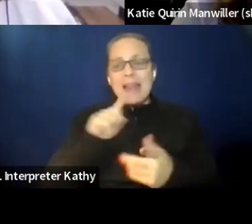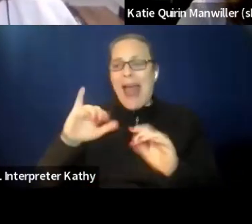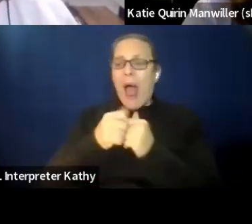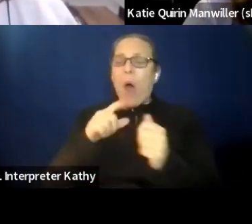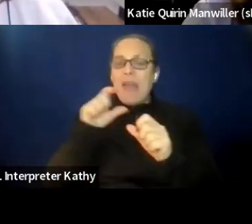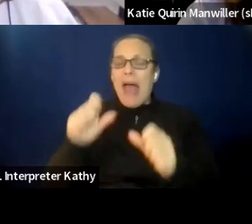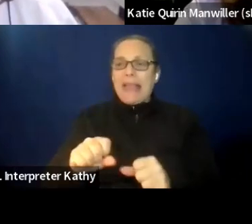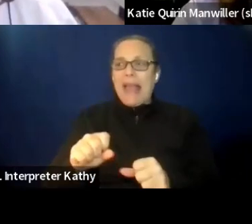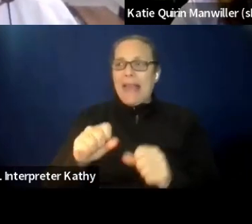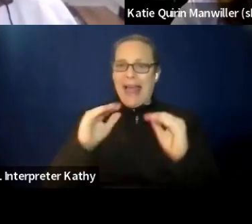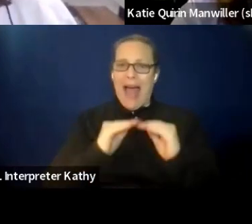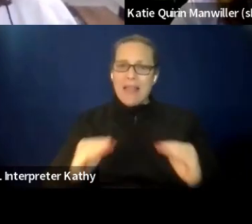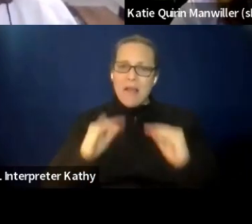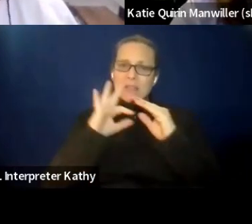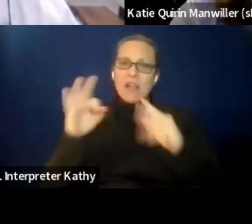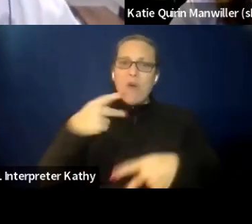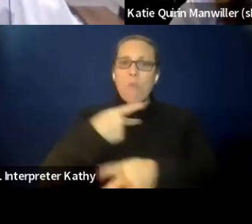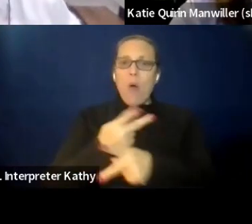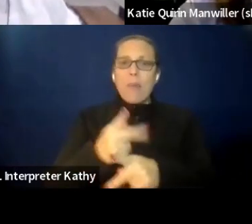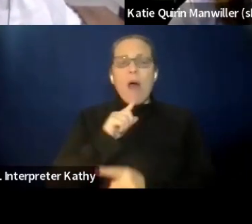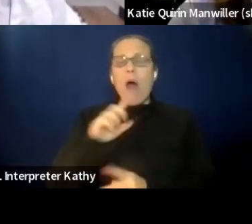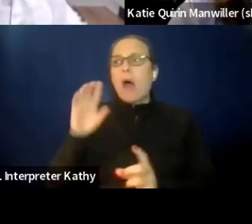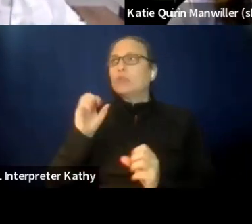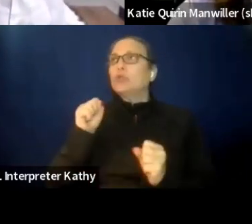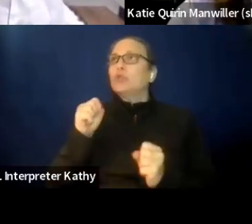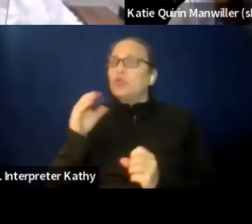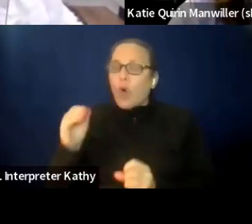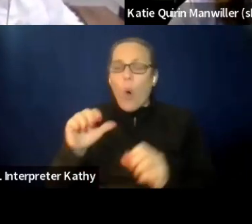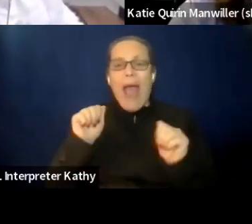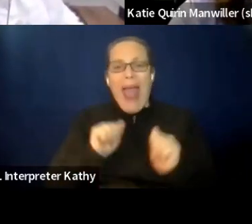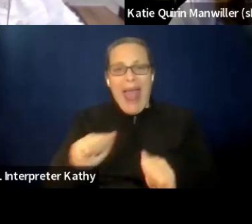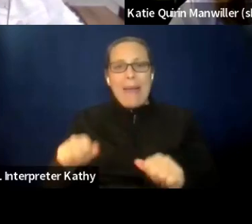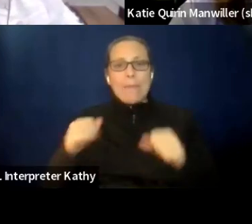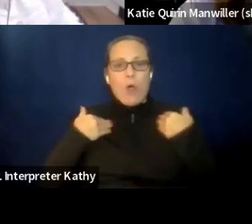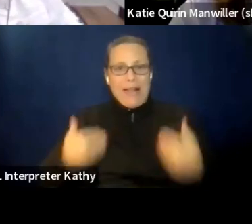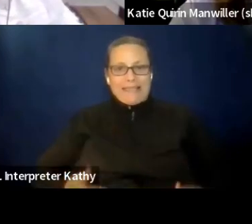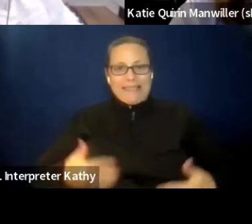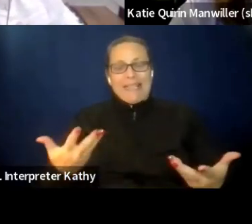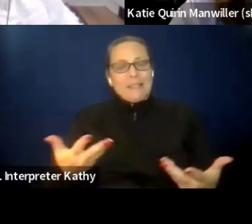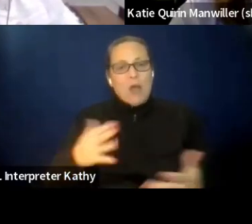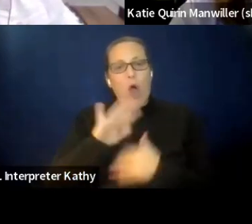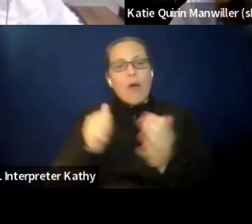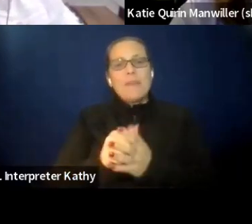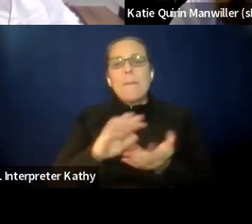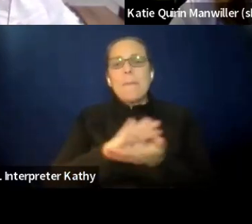example of just like work place expectations and loads of productivity